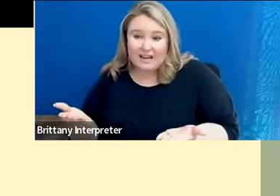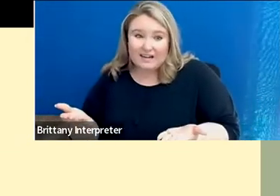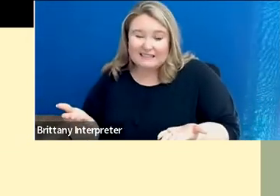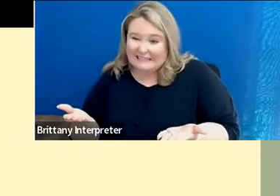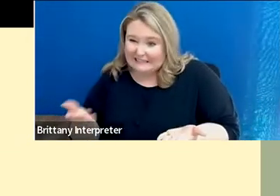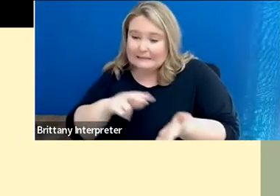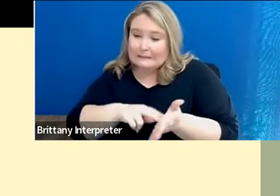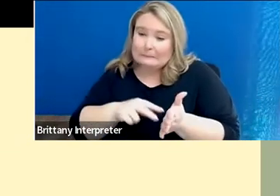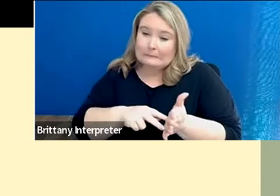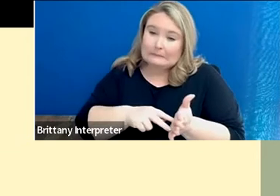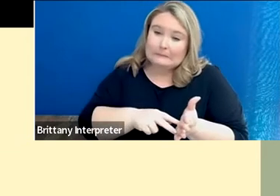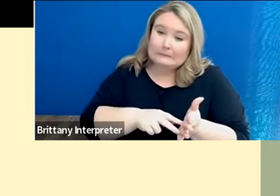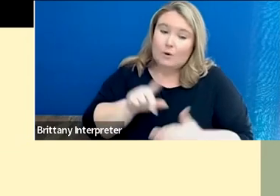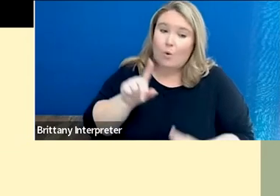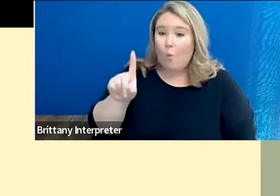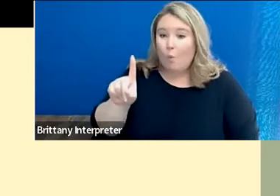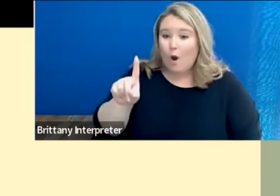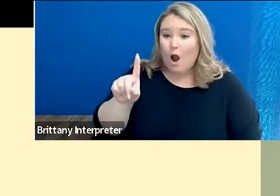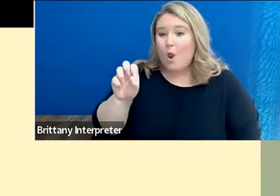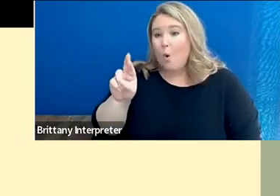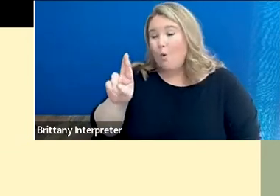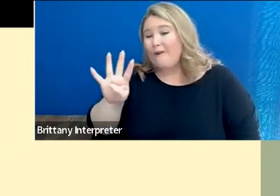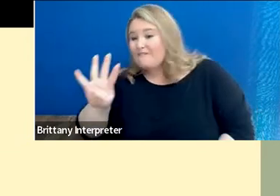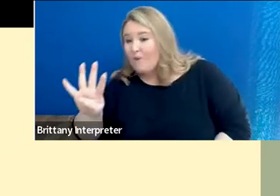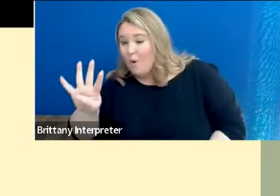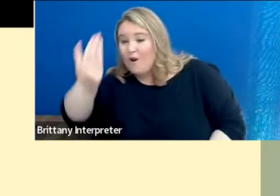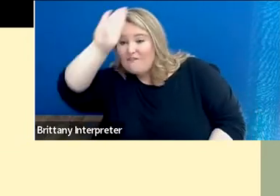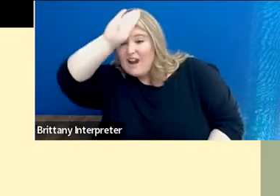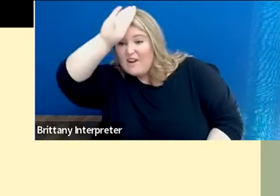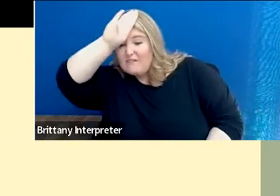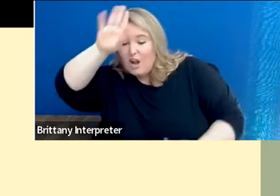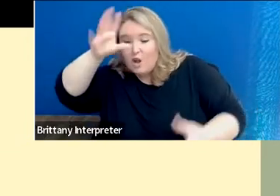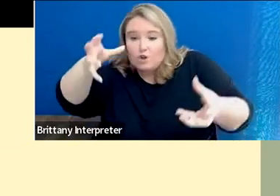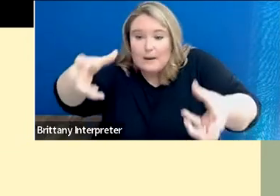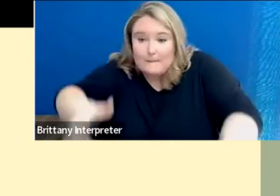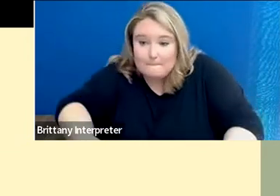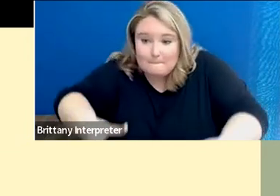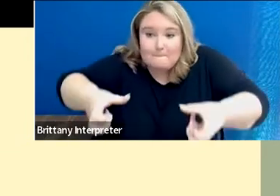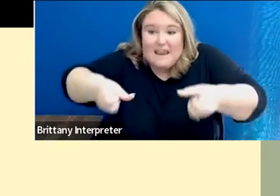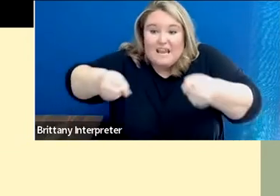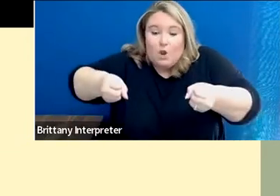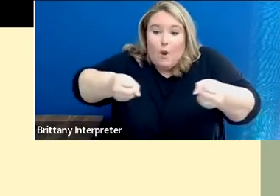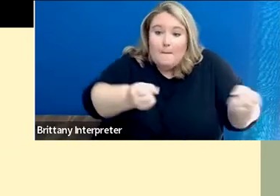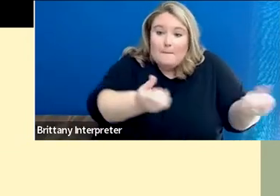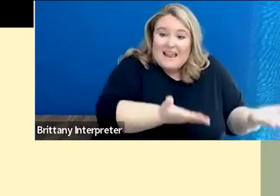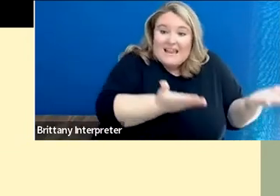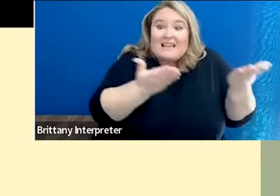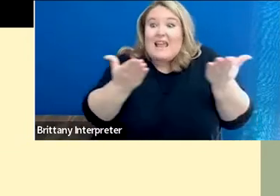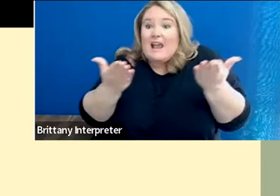taking each limb and possibly someone supporting you under the back, carrying you legs and hands, by hand, down the steps.